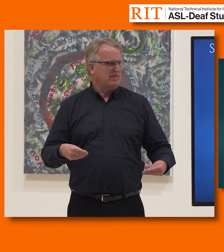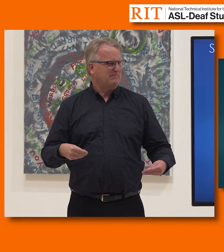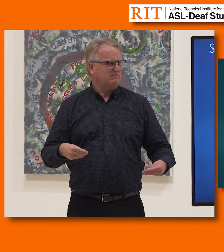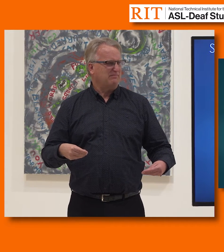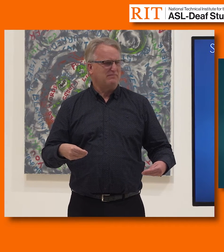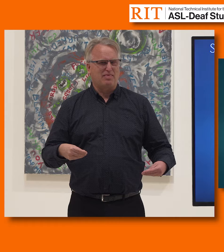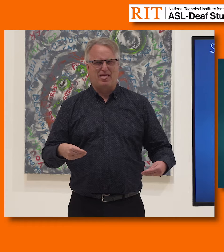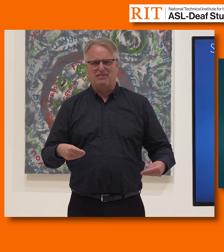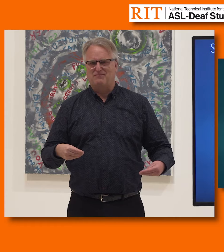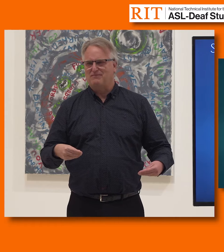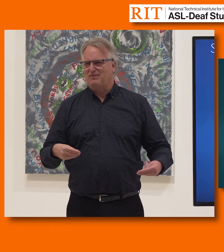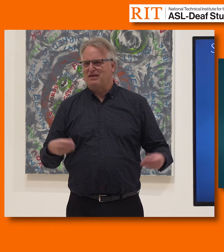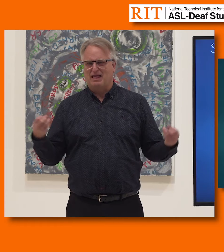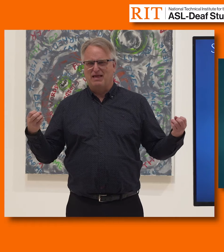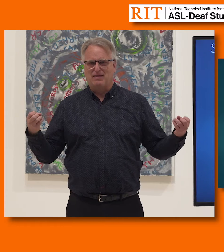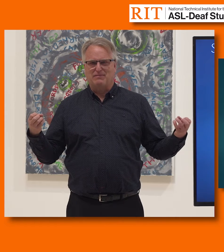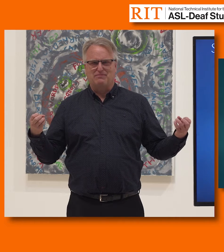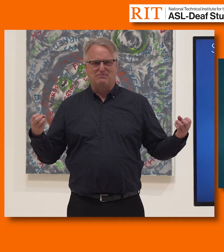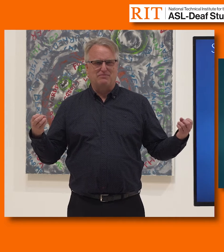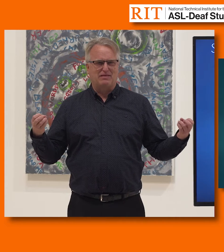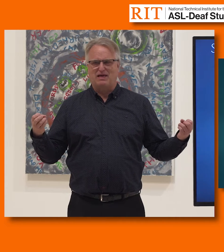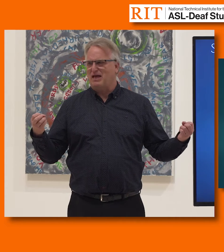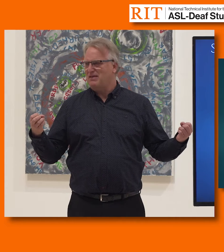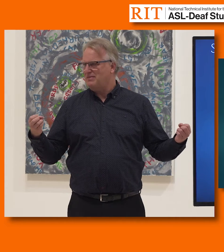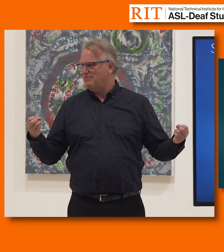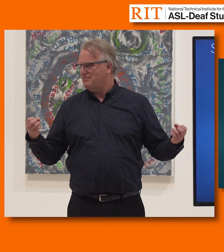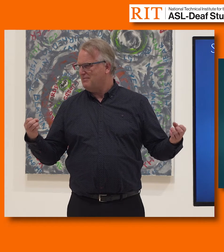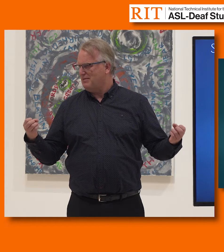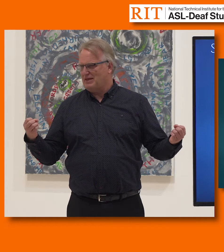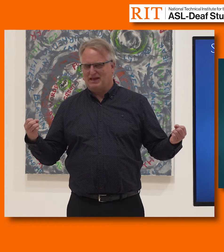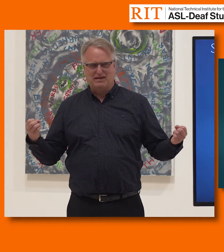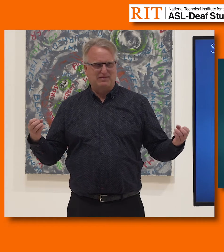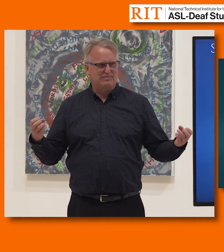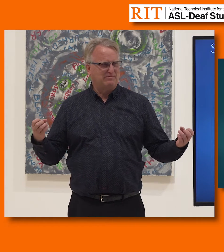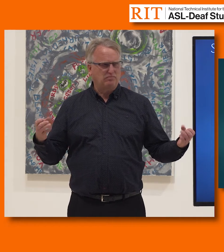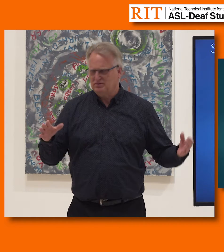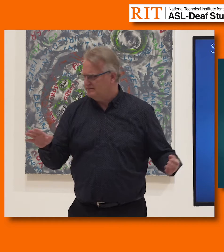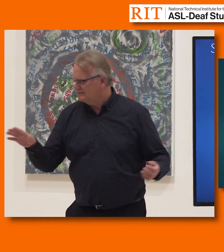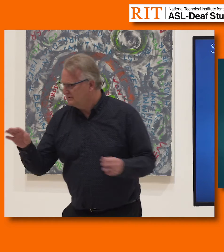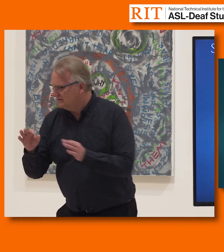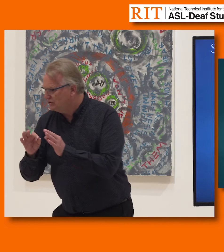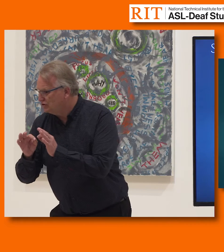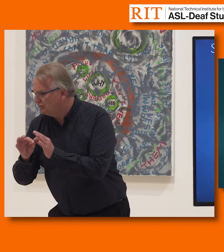It even feels weird to try to do it and replicate it. There are some signers who have done it, too, right?